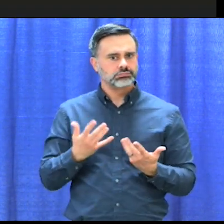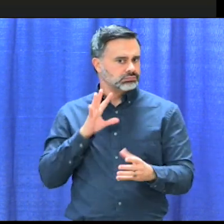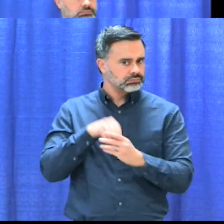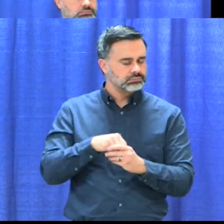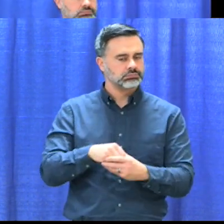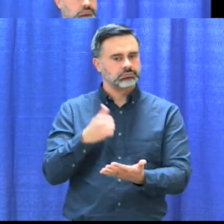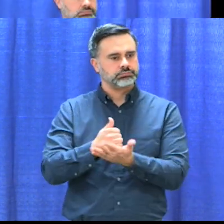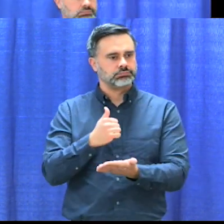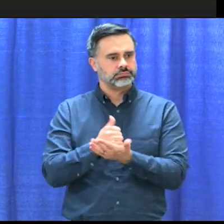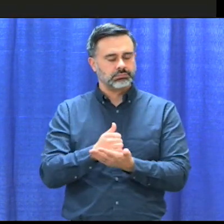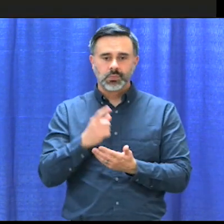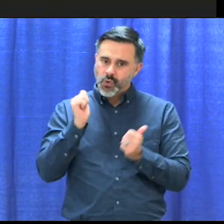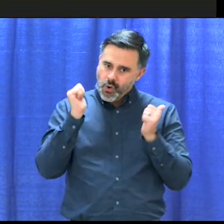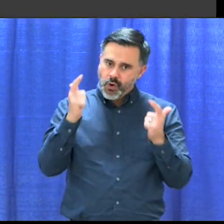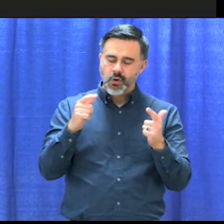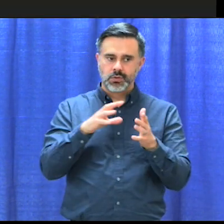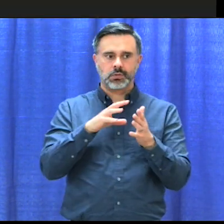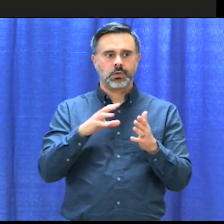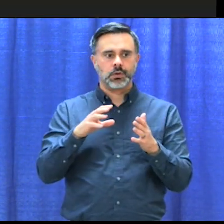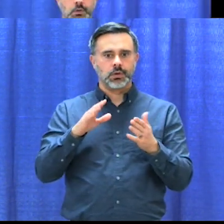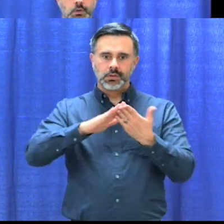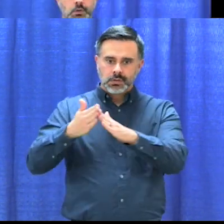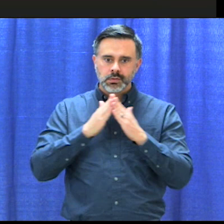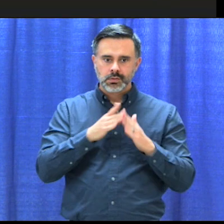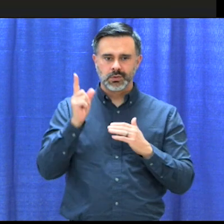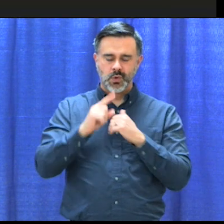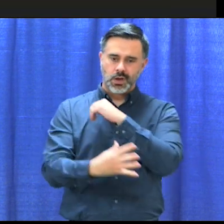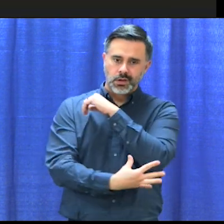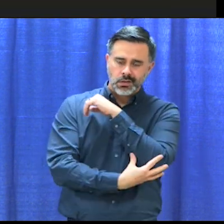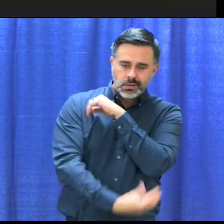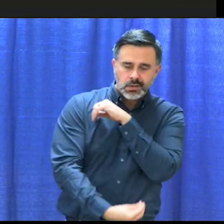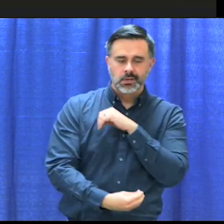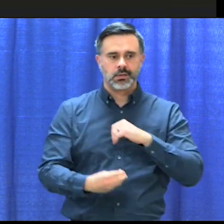poorest in the nation for sure the poorest in the state and the least connected.